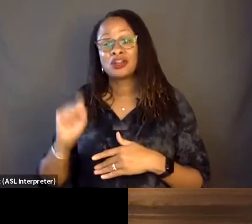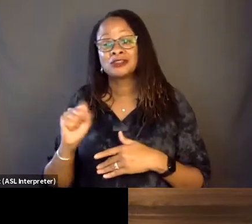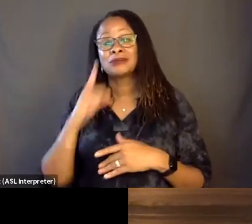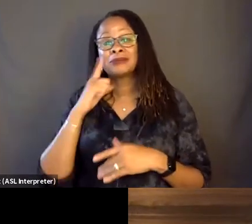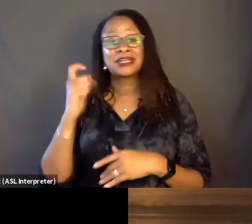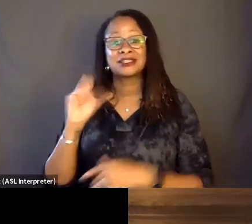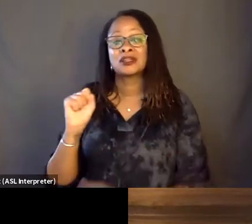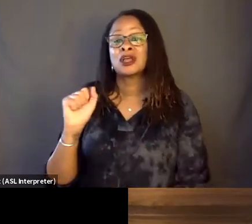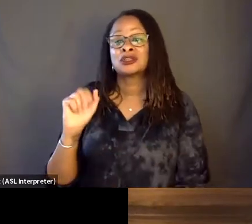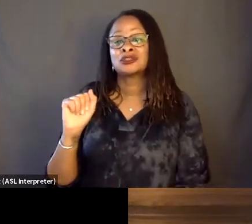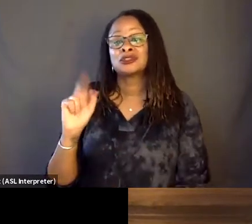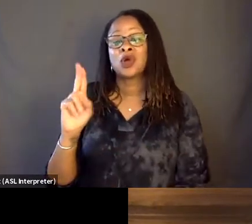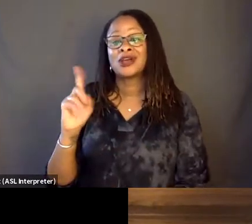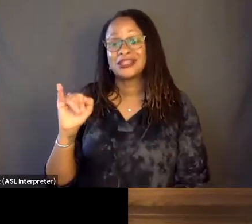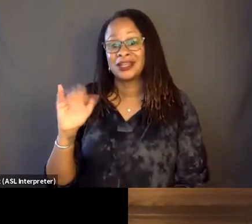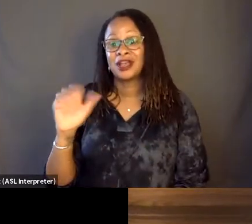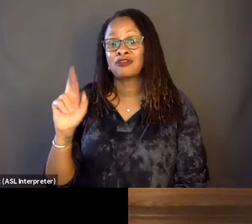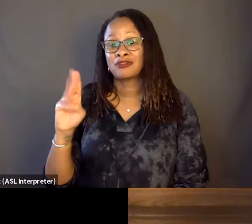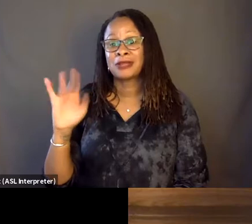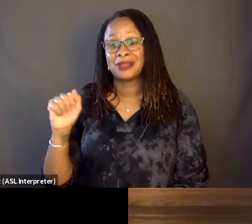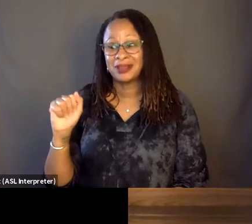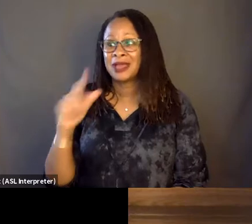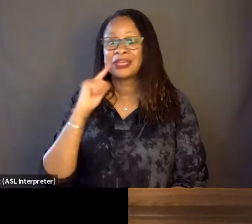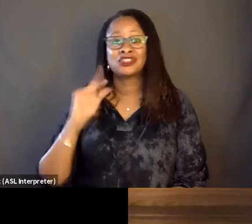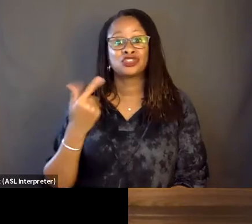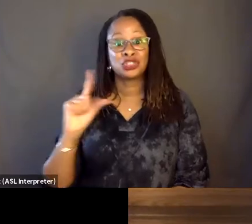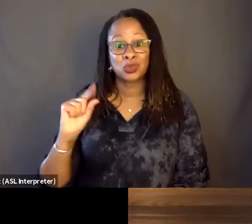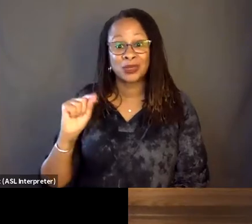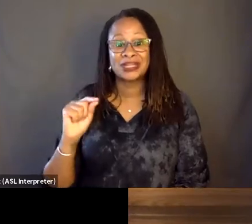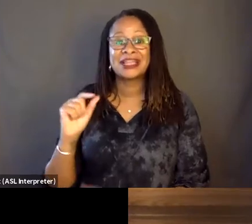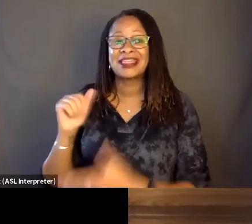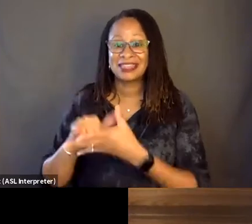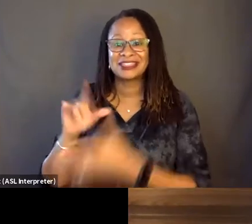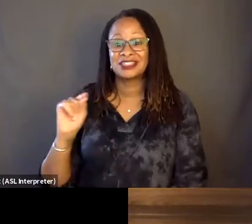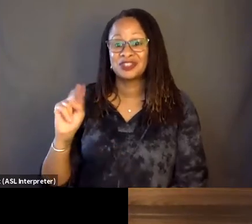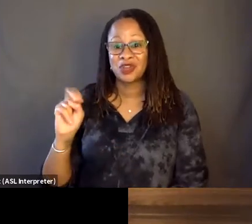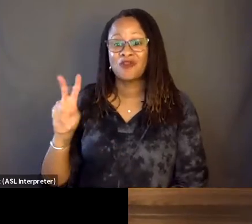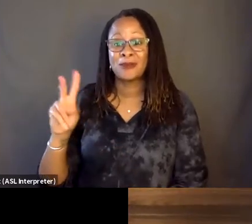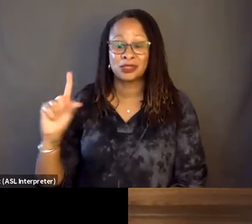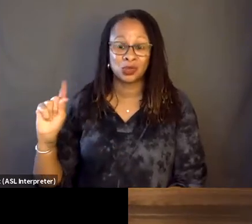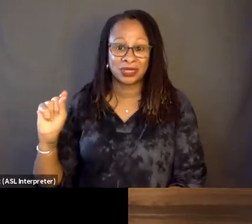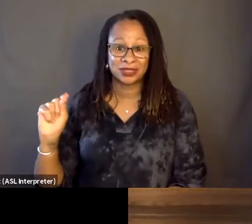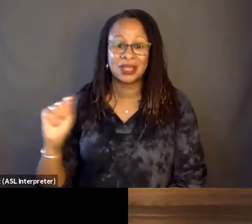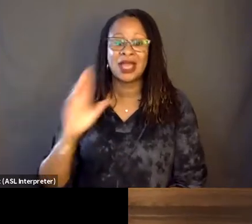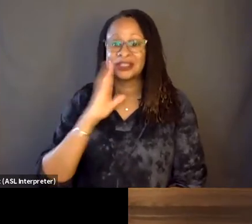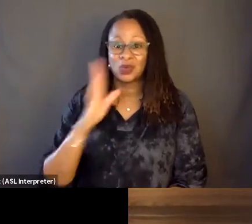because the G20 is now November 20th. And by the time the film comes out, the G20 will have happened.